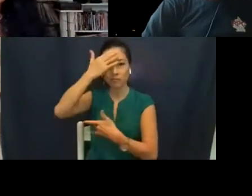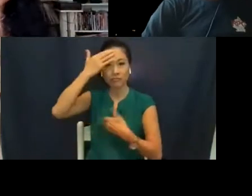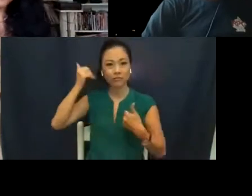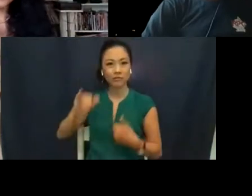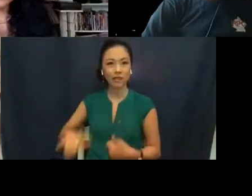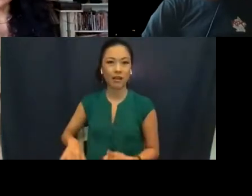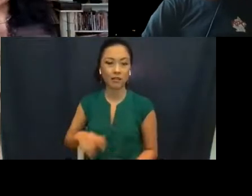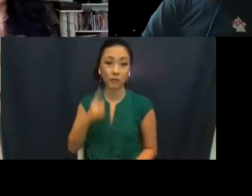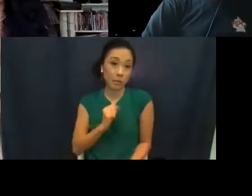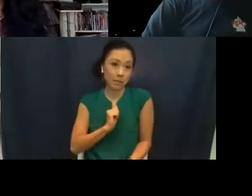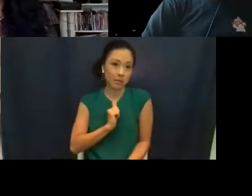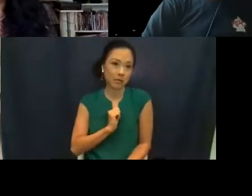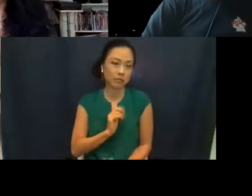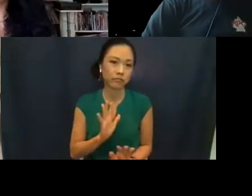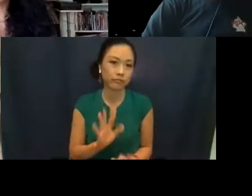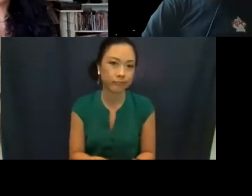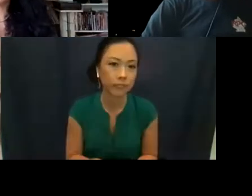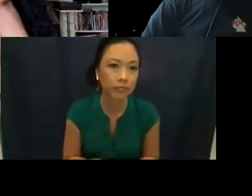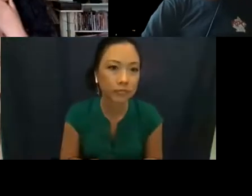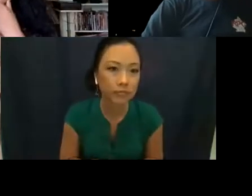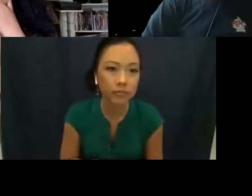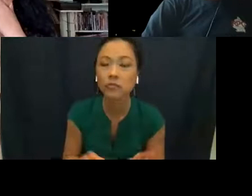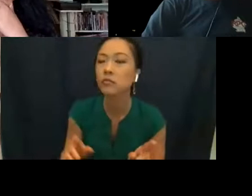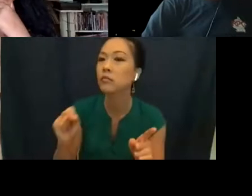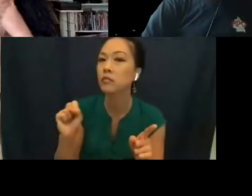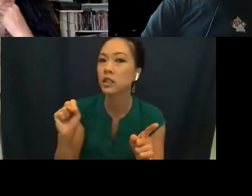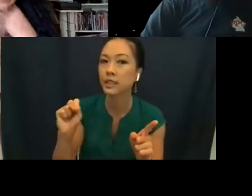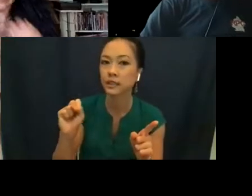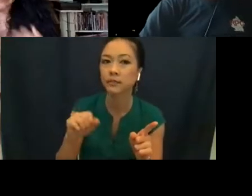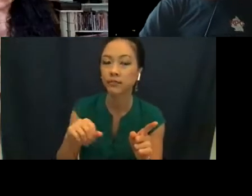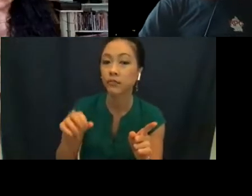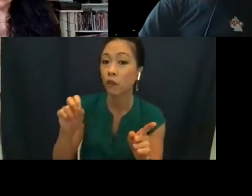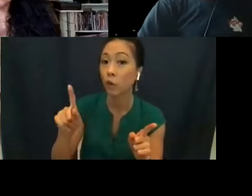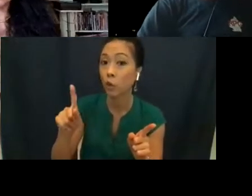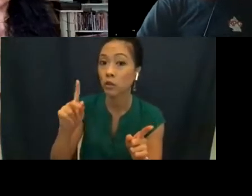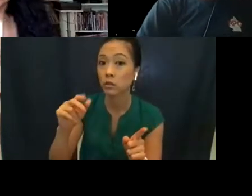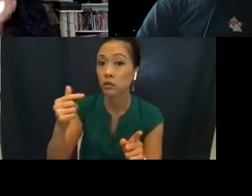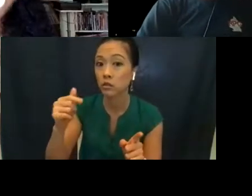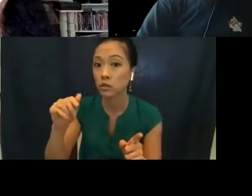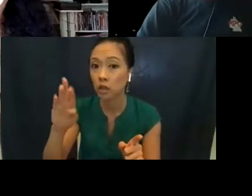I'm hearing a lot of interest and consideration of what